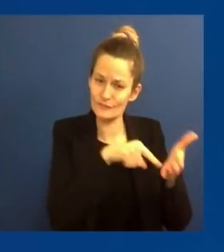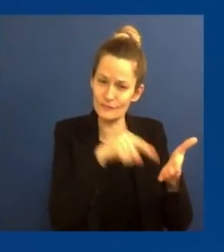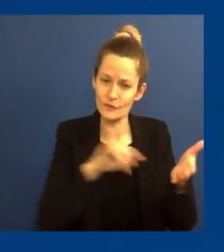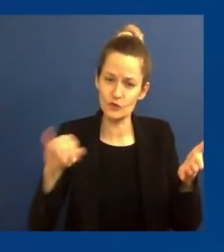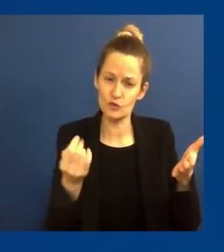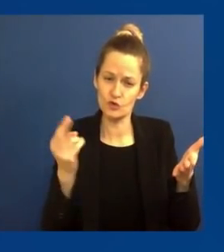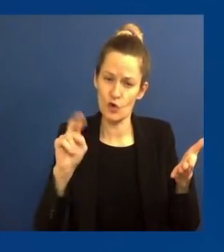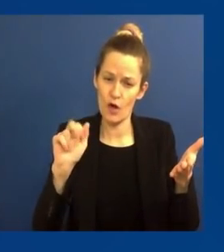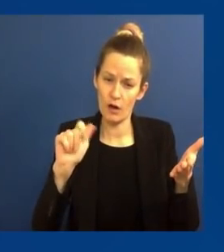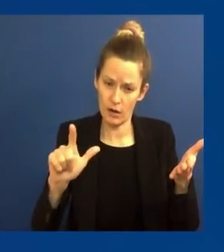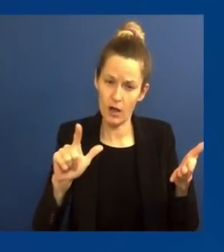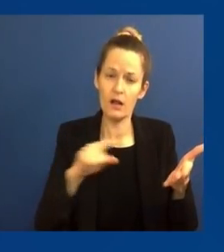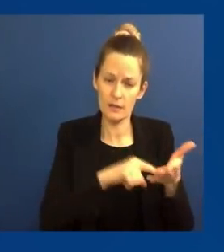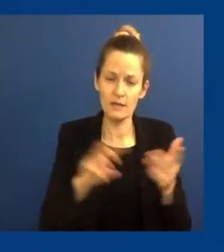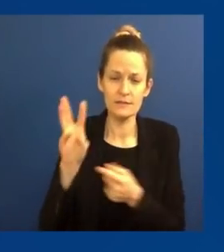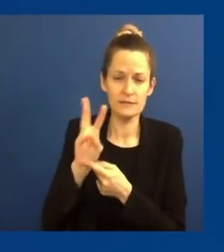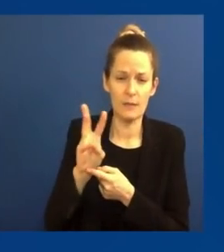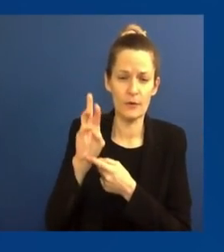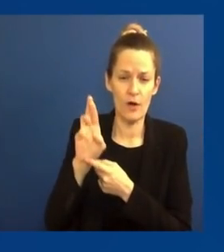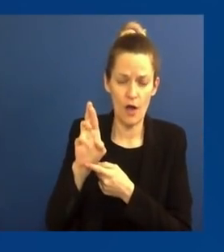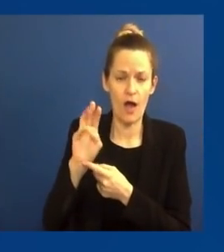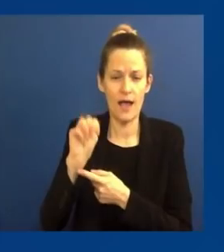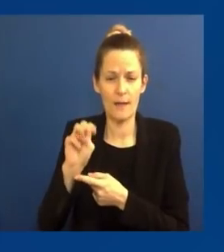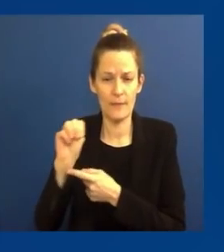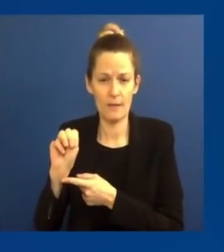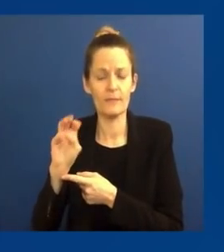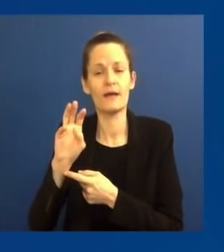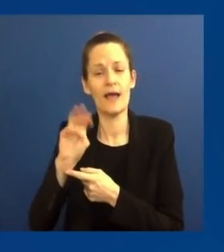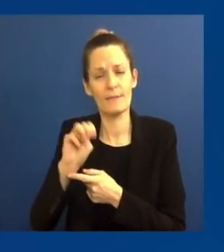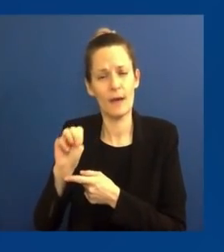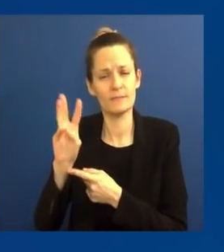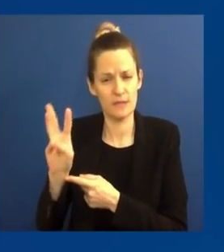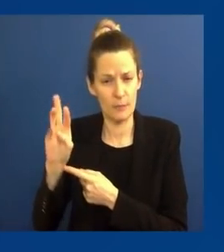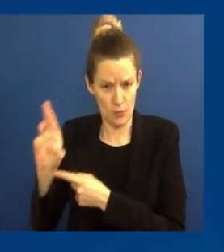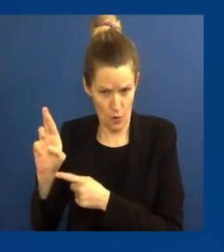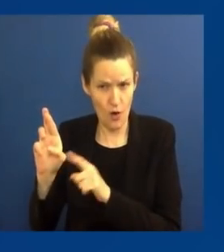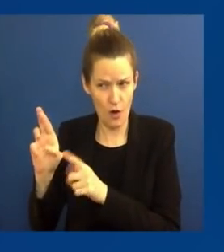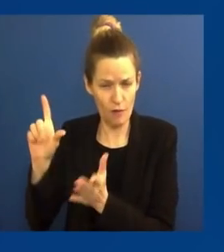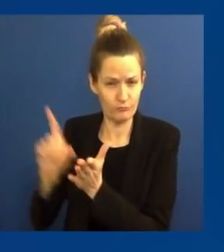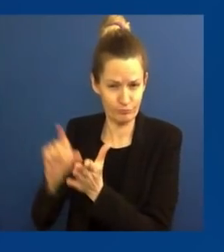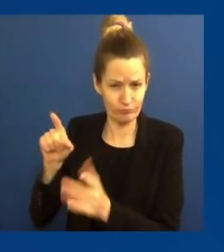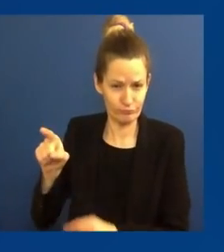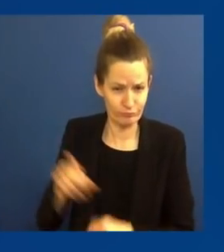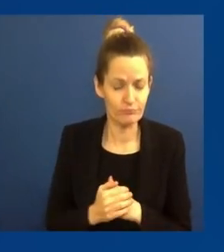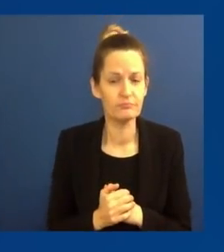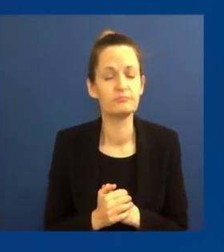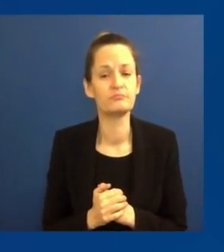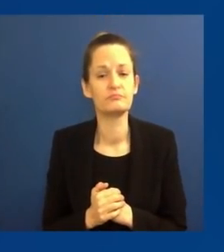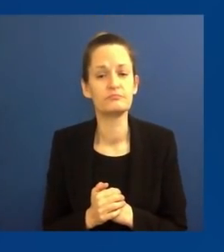and deaths by vaccination status. In these data, you can see significantly lower case